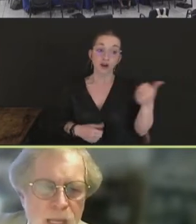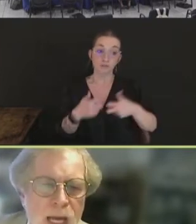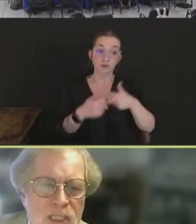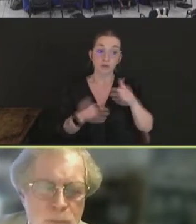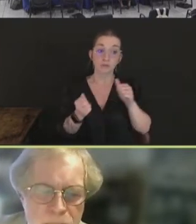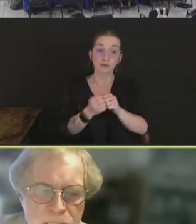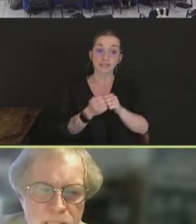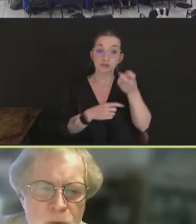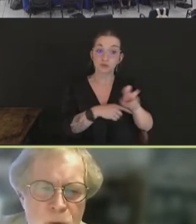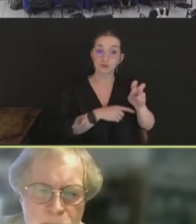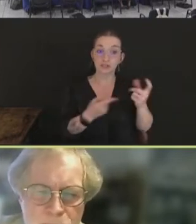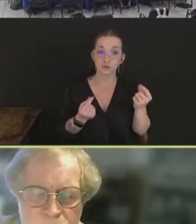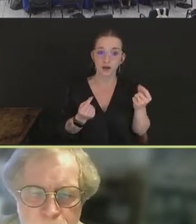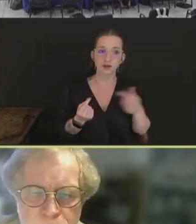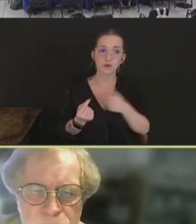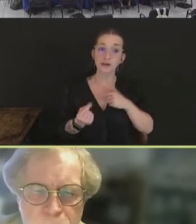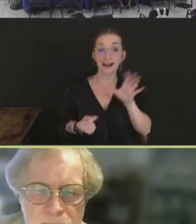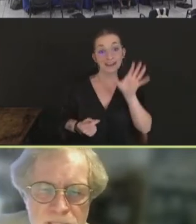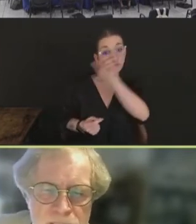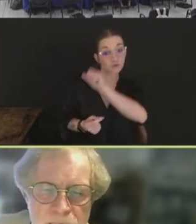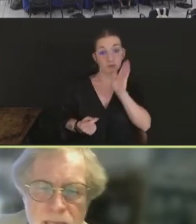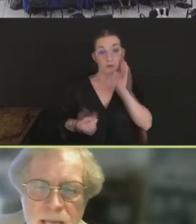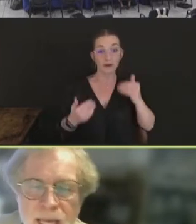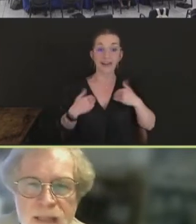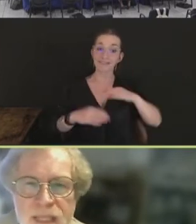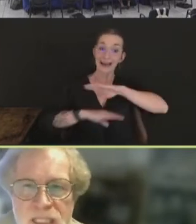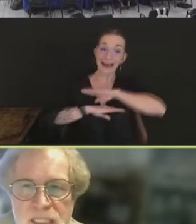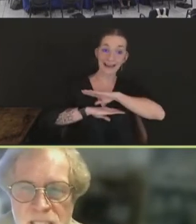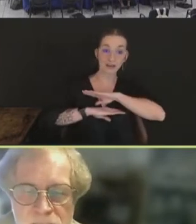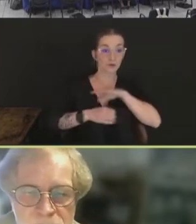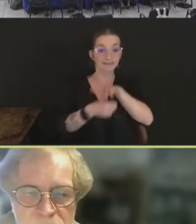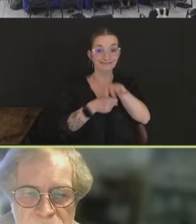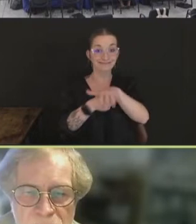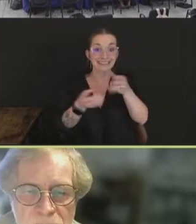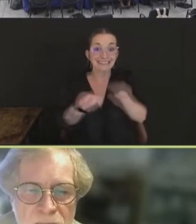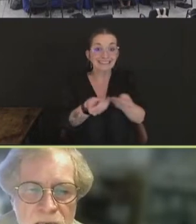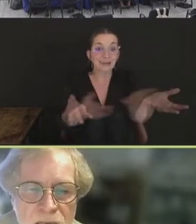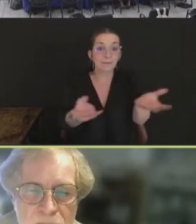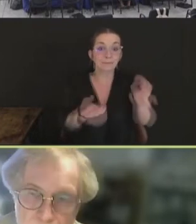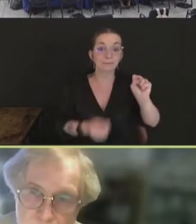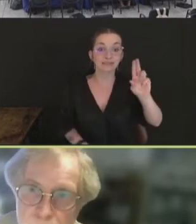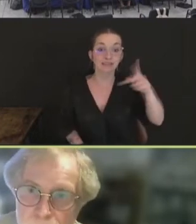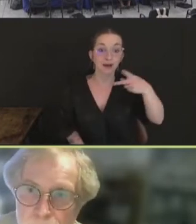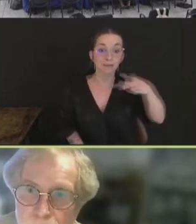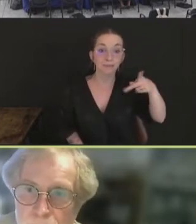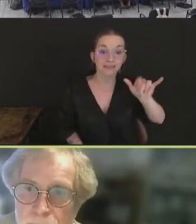supplies, speed, and quality of outbreak responses, and this is, I think, part of the problem.